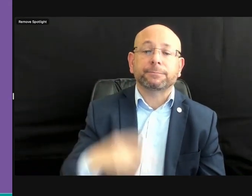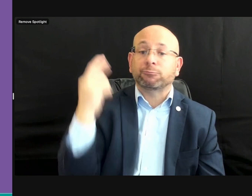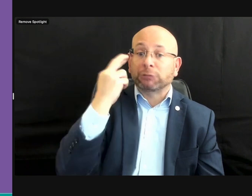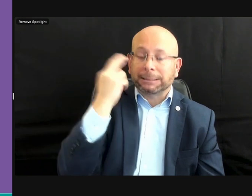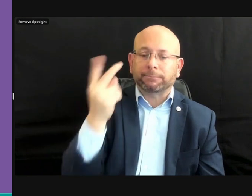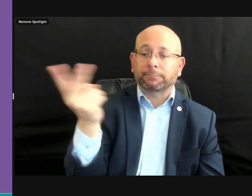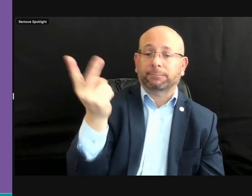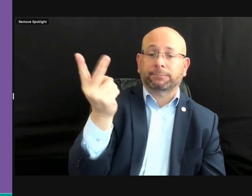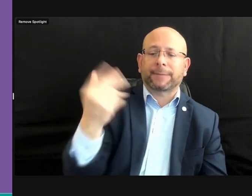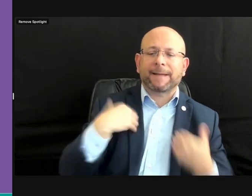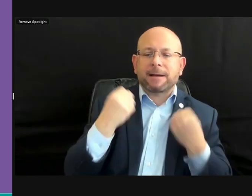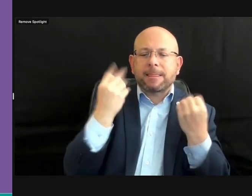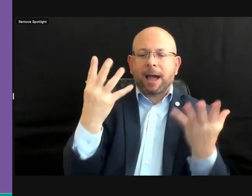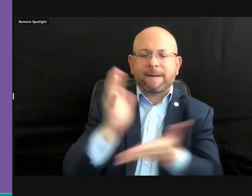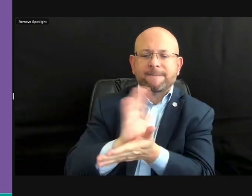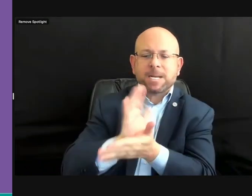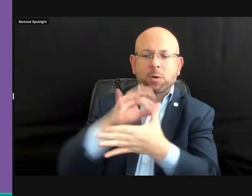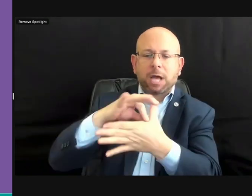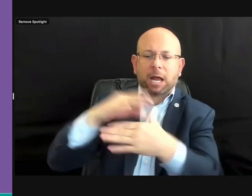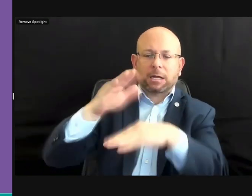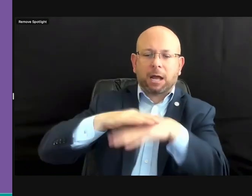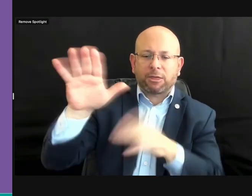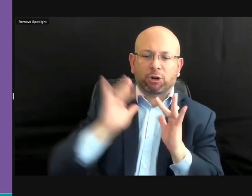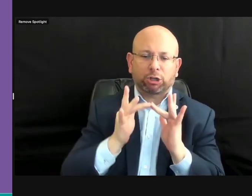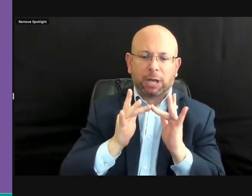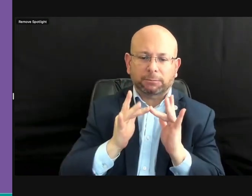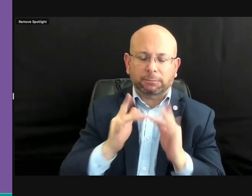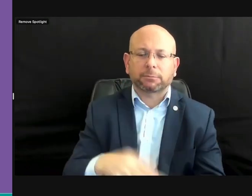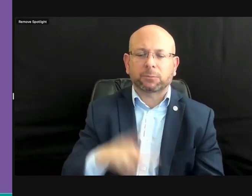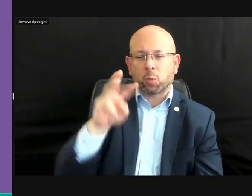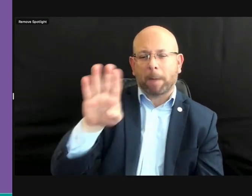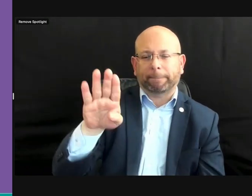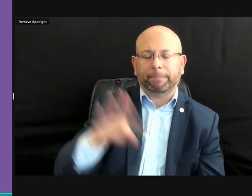The reasoning was they have a lot of video content on their websites or the web.